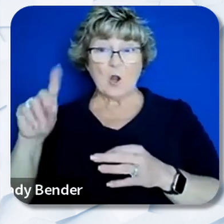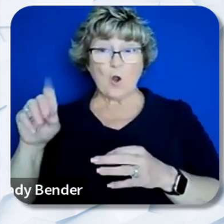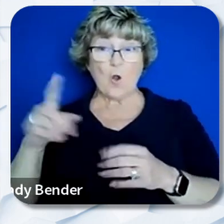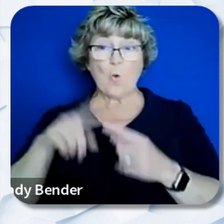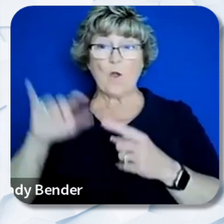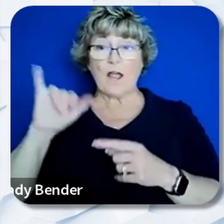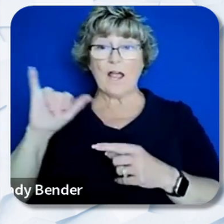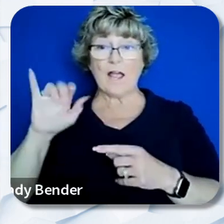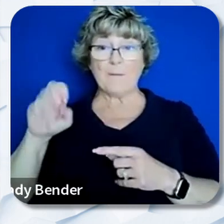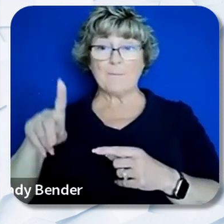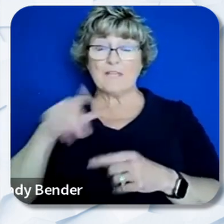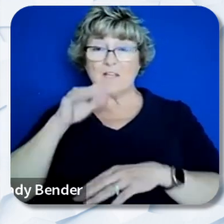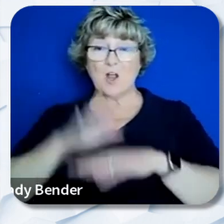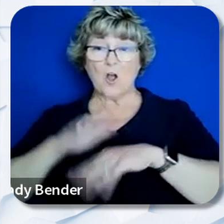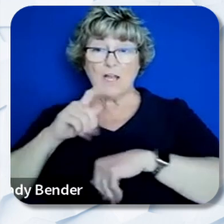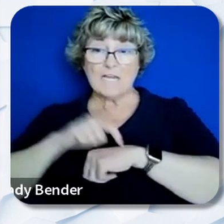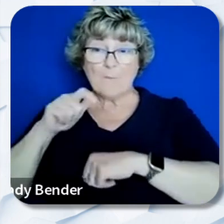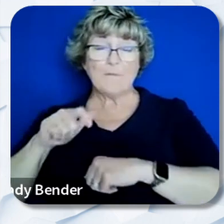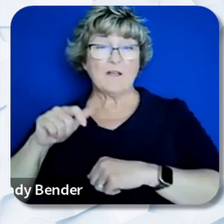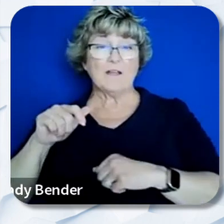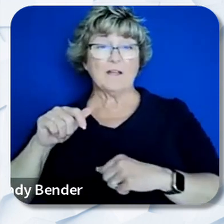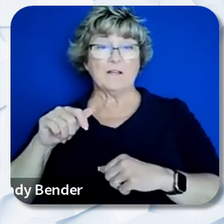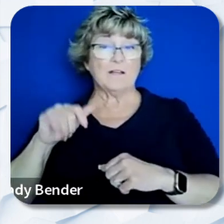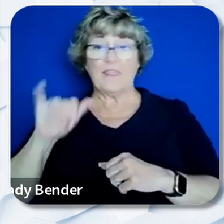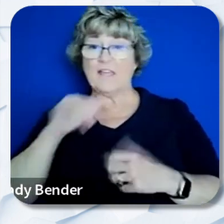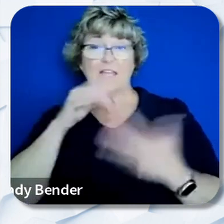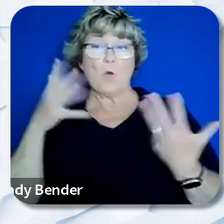not held on time. Yeah, that's not kind of, that's not what we're looking at. I mean,